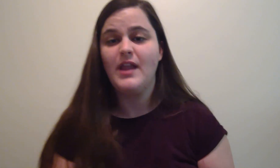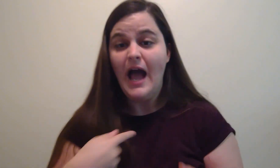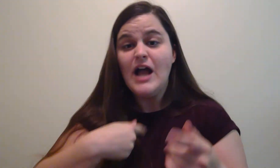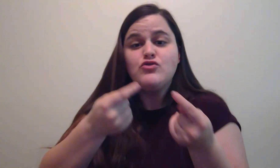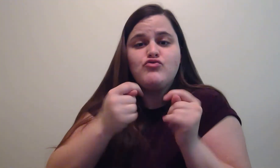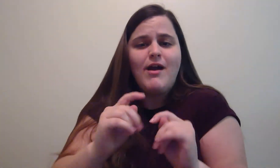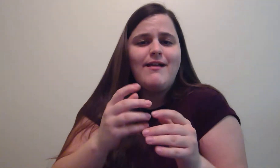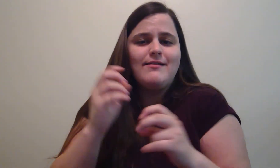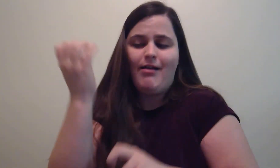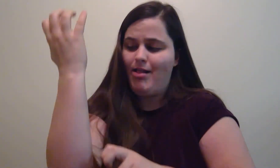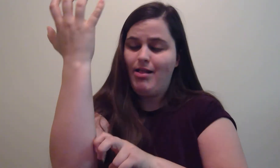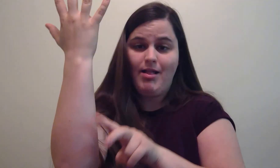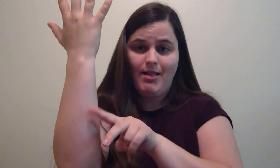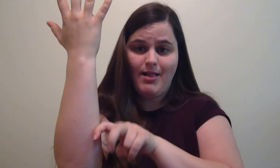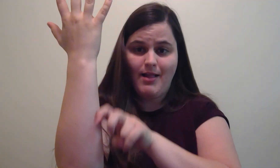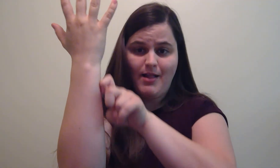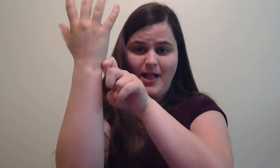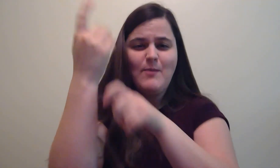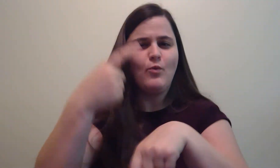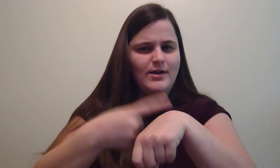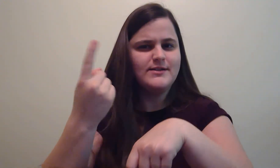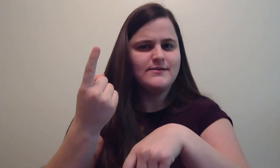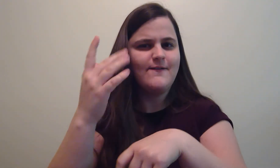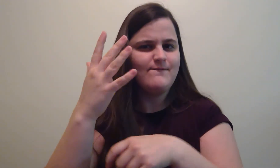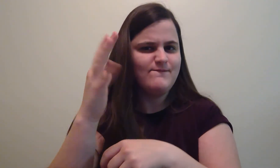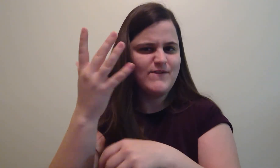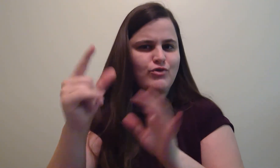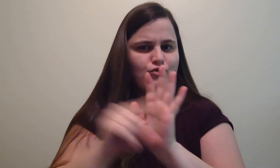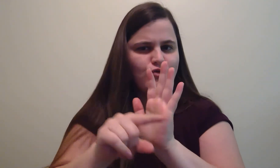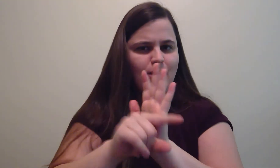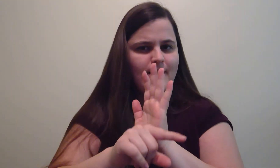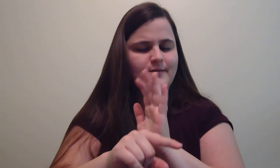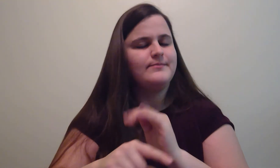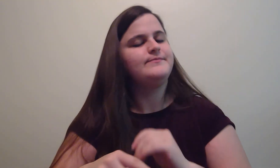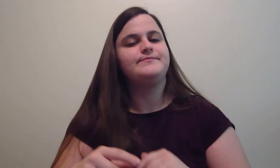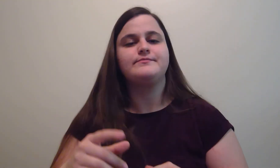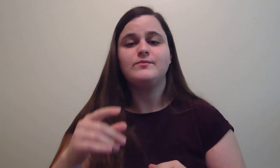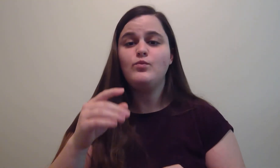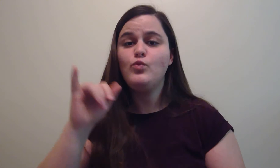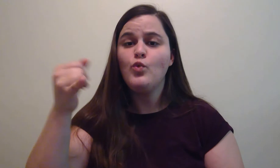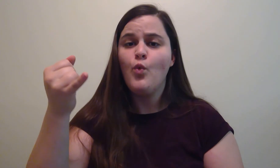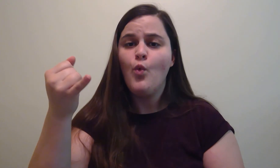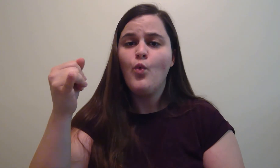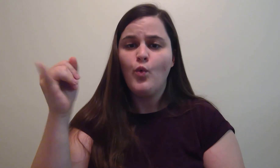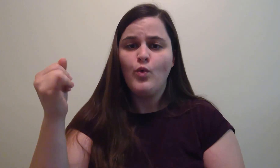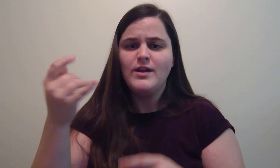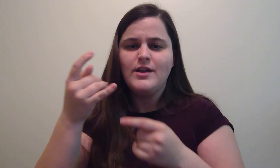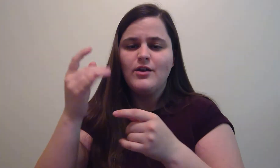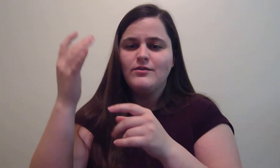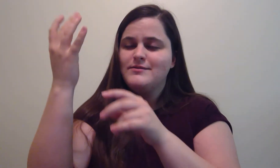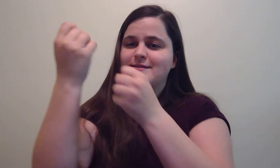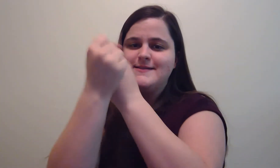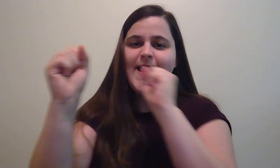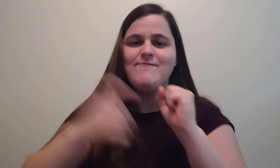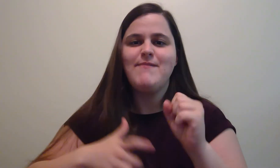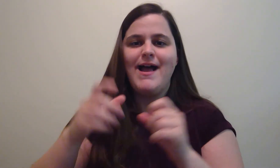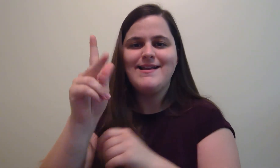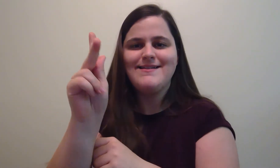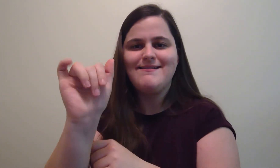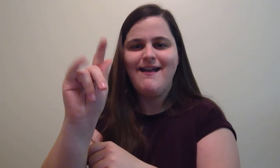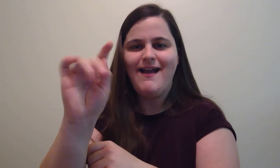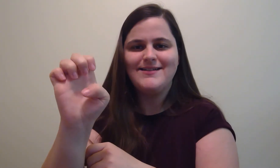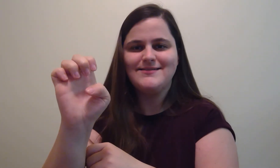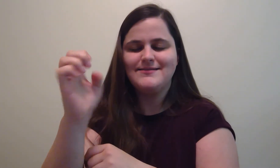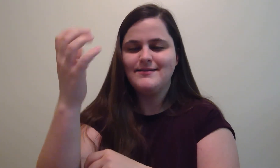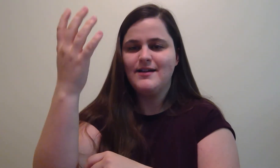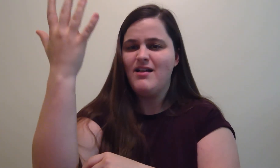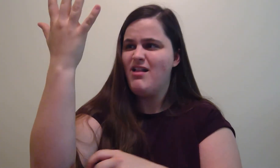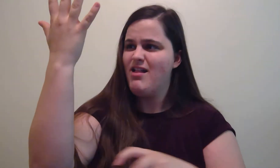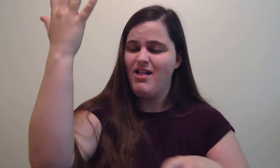I did try to climb it once in the fifth grade. It was the day after Juli had rescued my type from its mutant